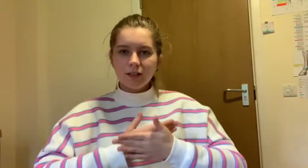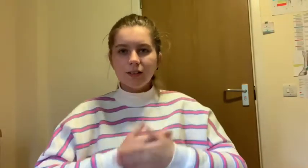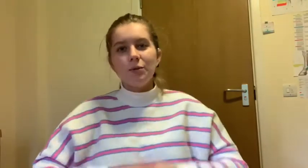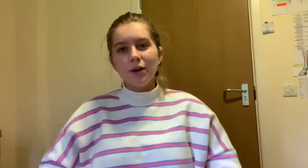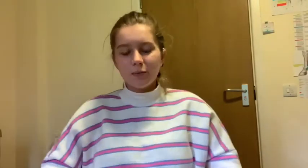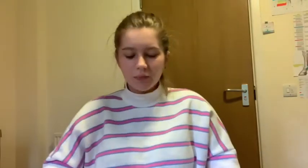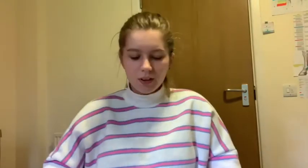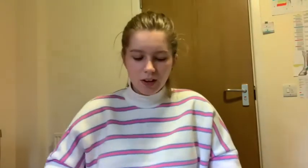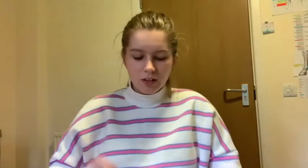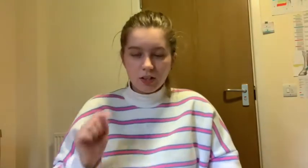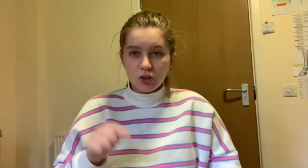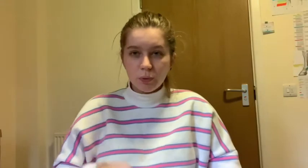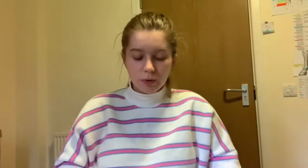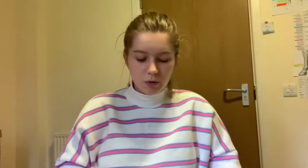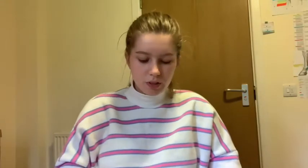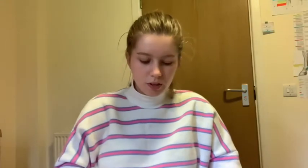There we go, let's do it with the music.